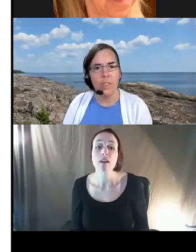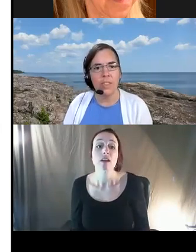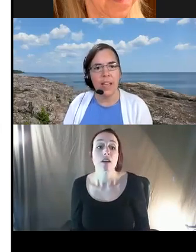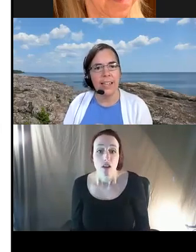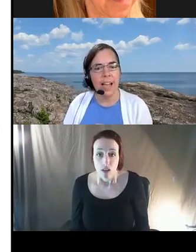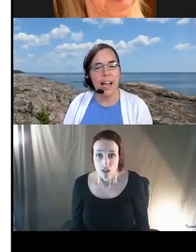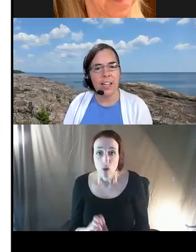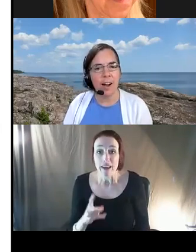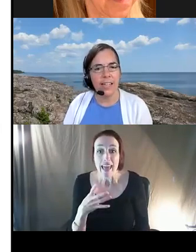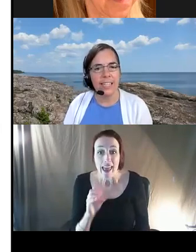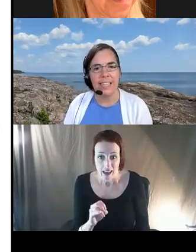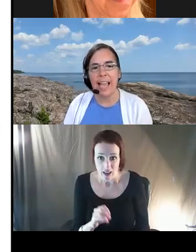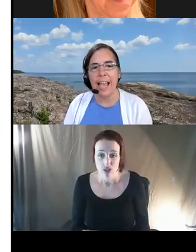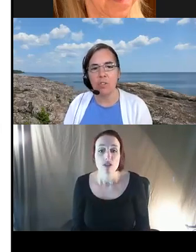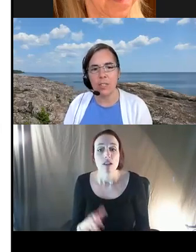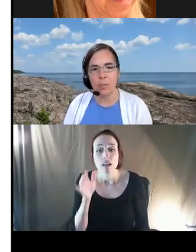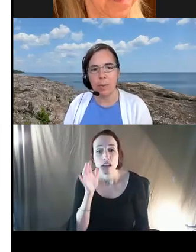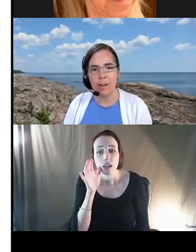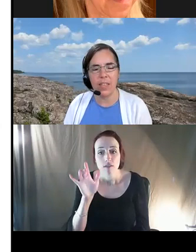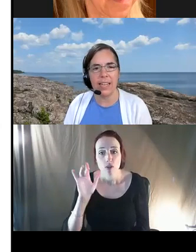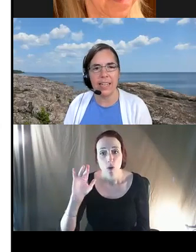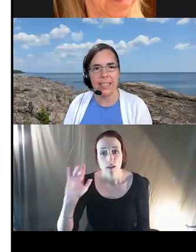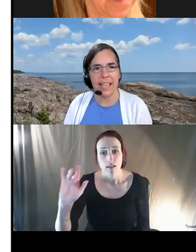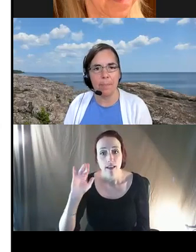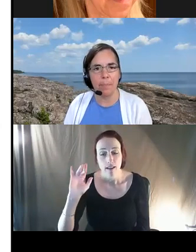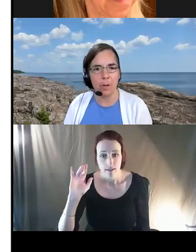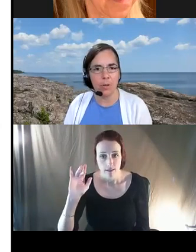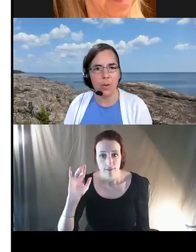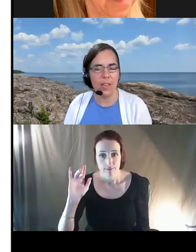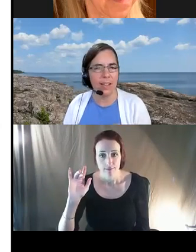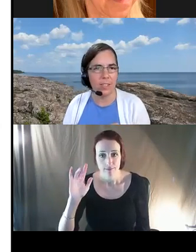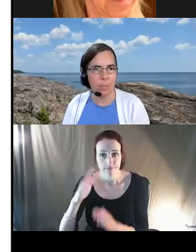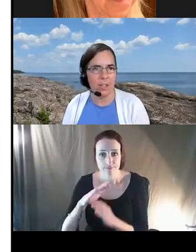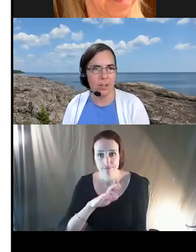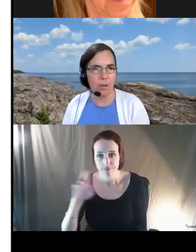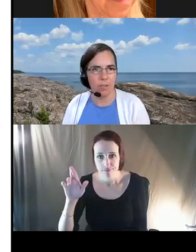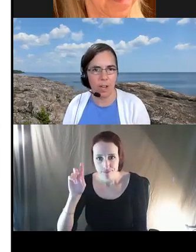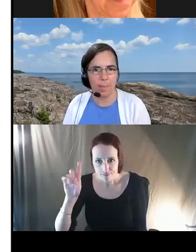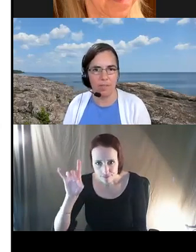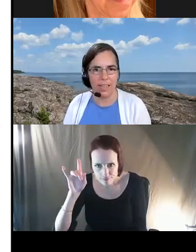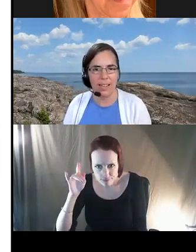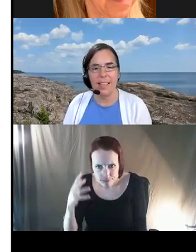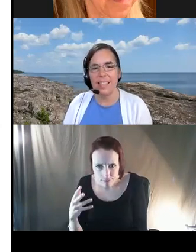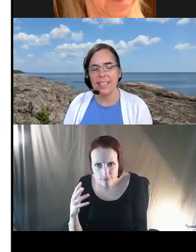icon in the address bar that is a book with a speaker over top of it.